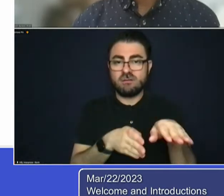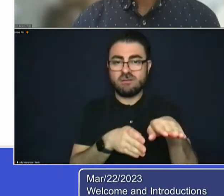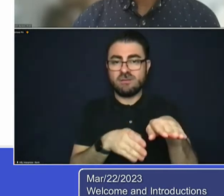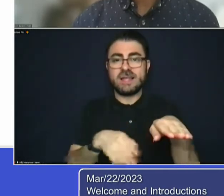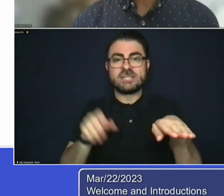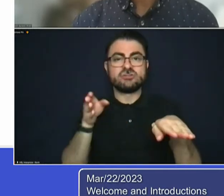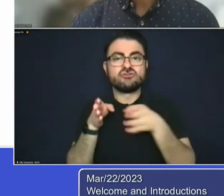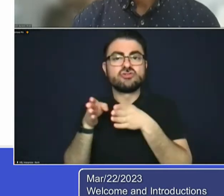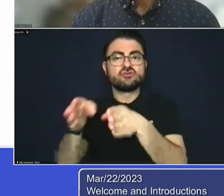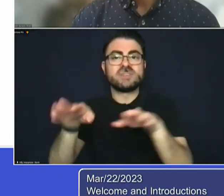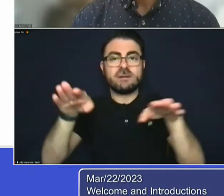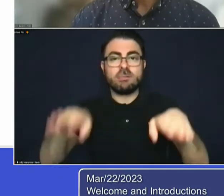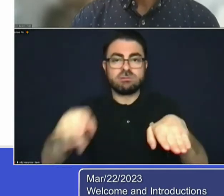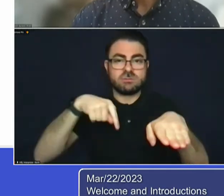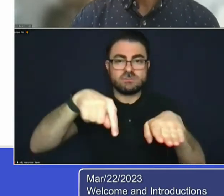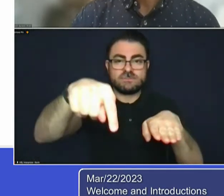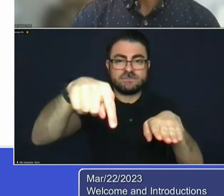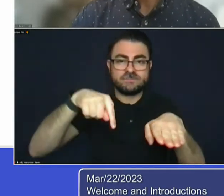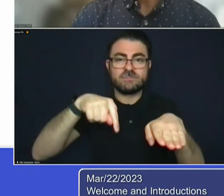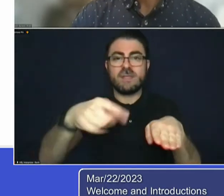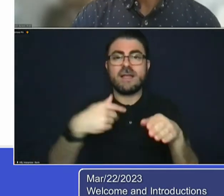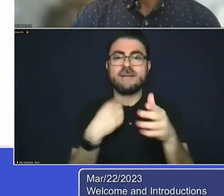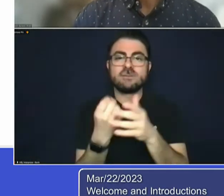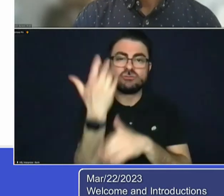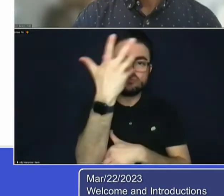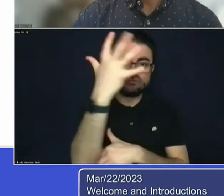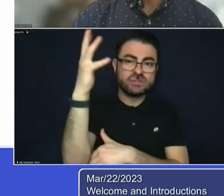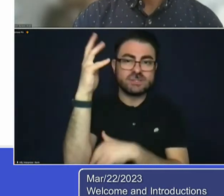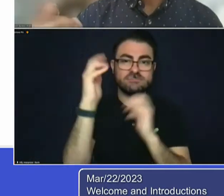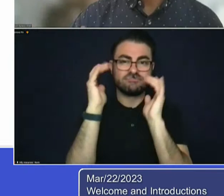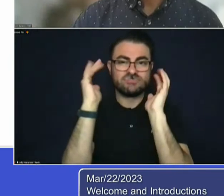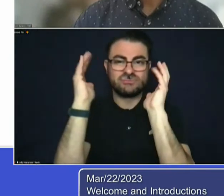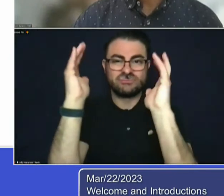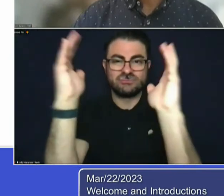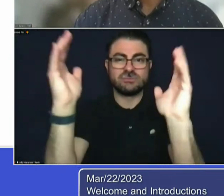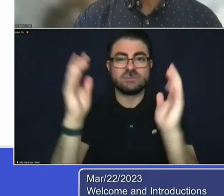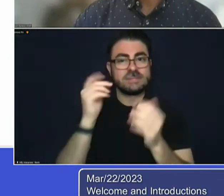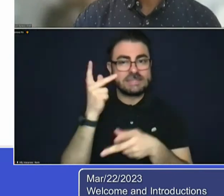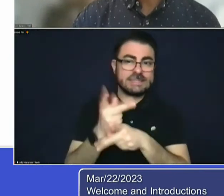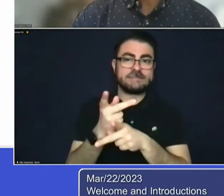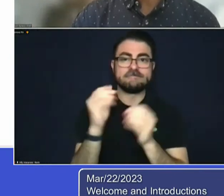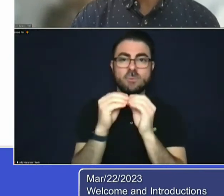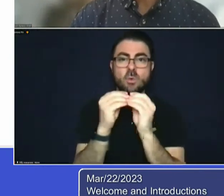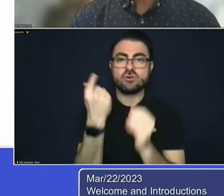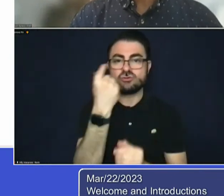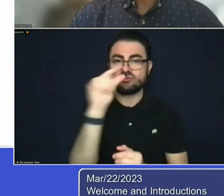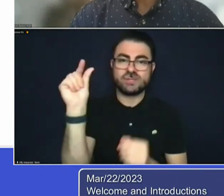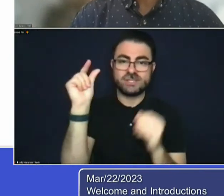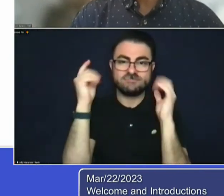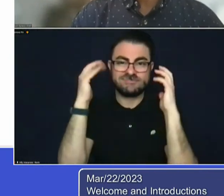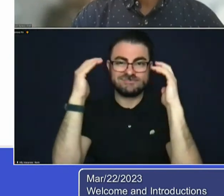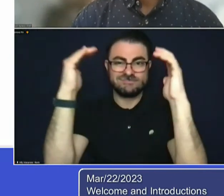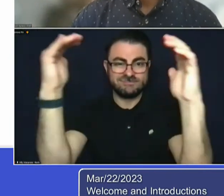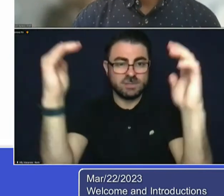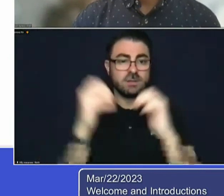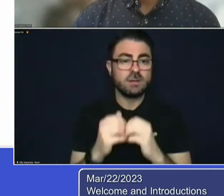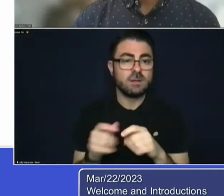SIDEWALK AND THE STREET. SO THAT WE CAN SEQUESTER CARBON BY PRESERVER AND MAINTAINING OUR